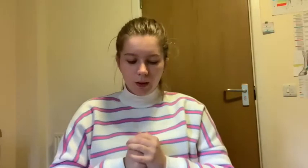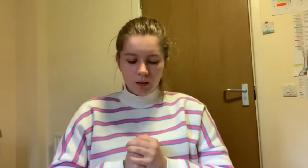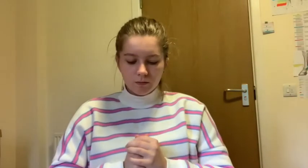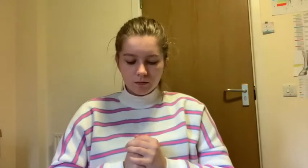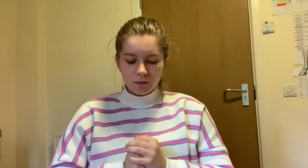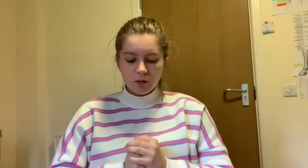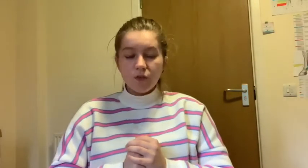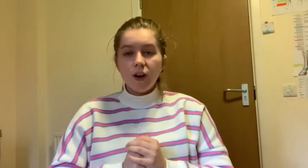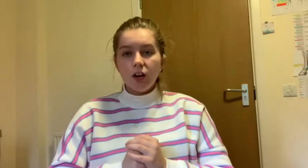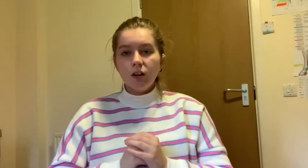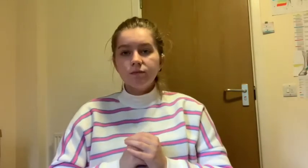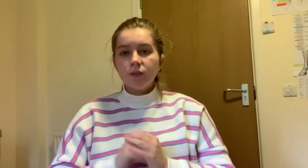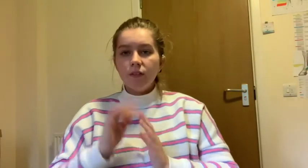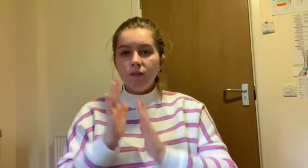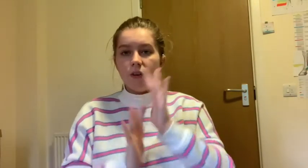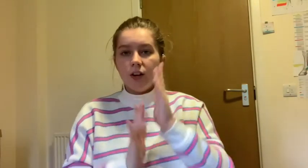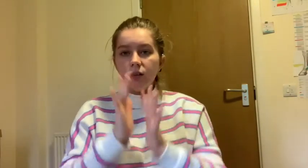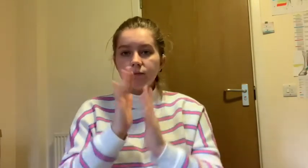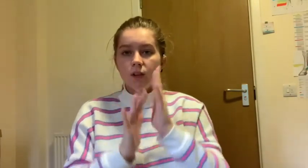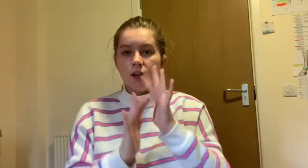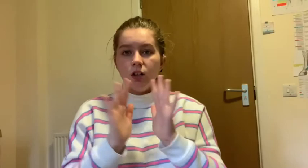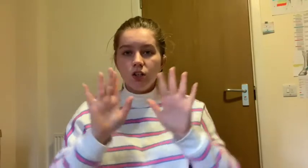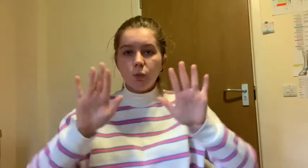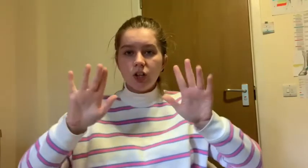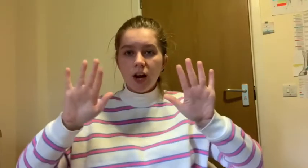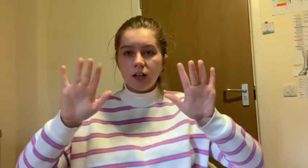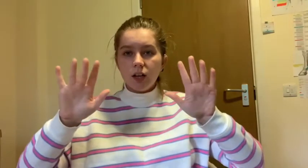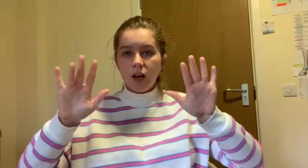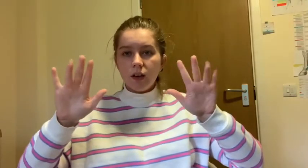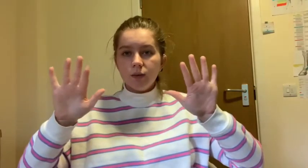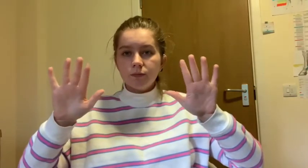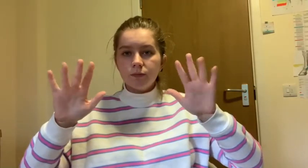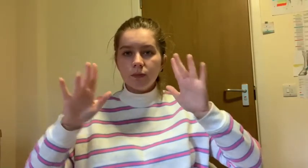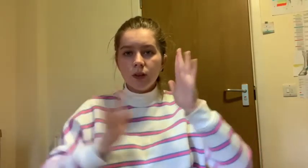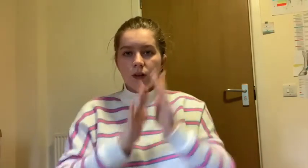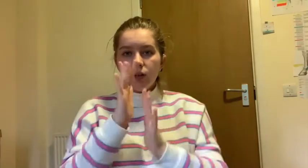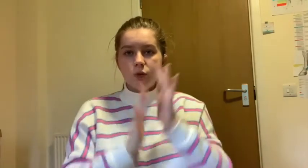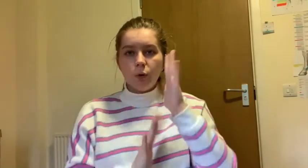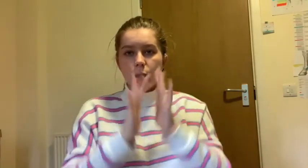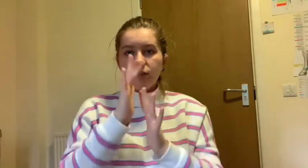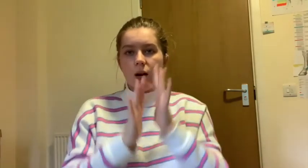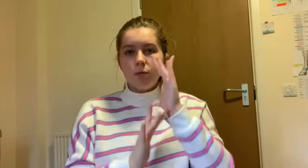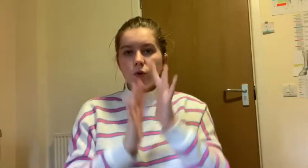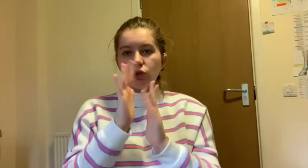"Fire" x2 so wiggle your fingers like that doing an up and down motion.